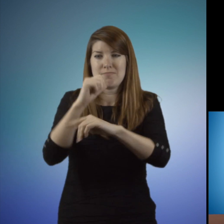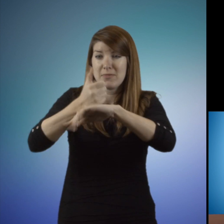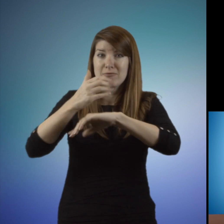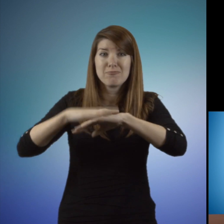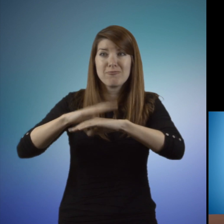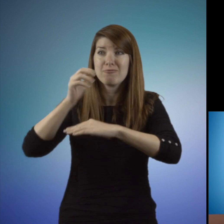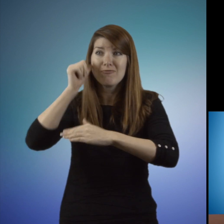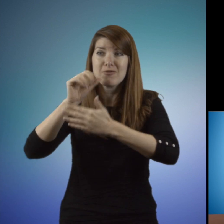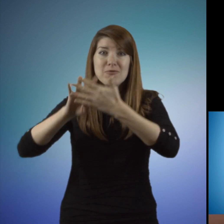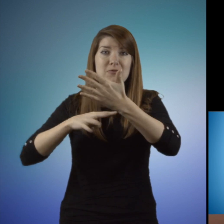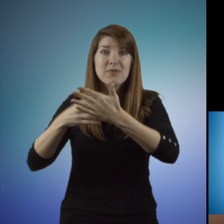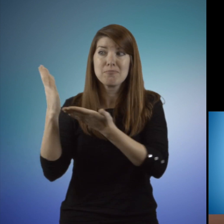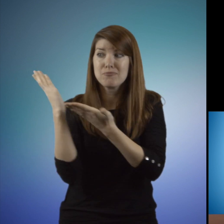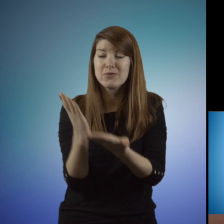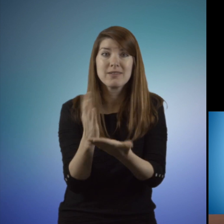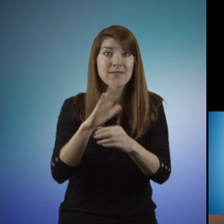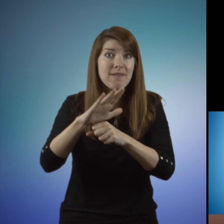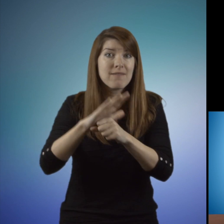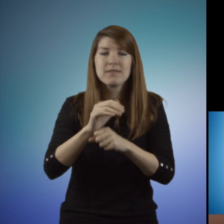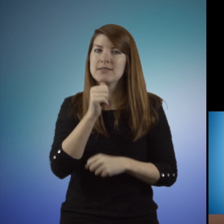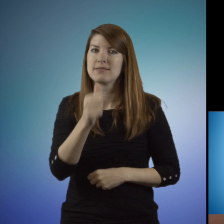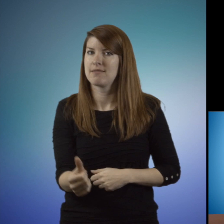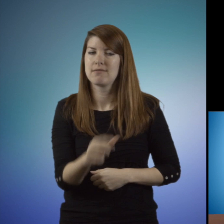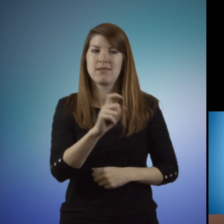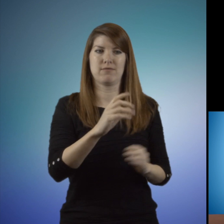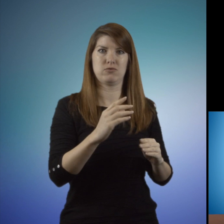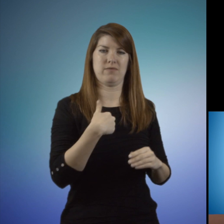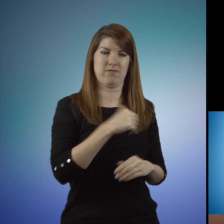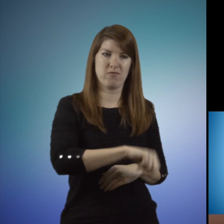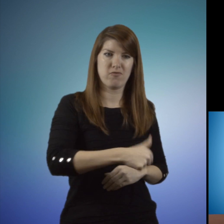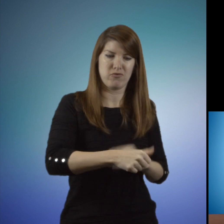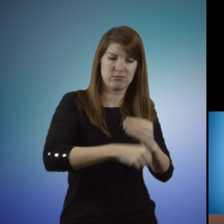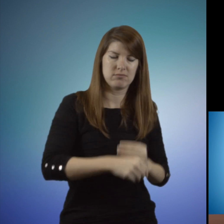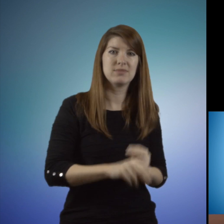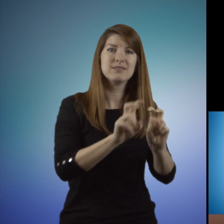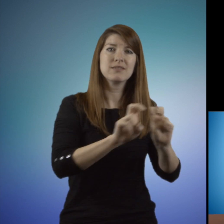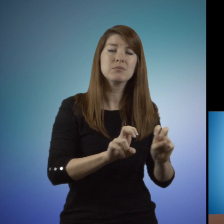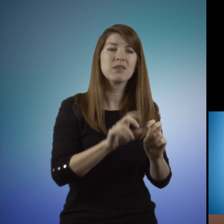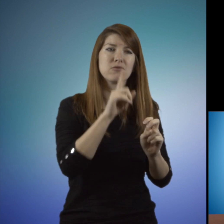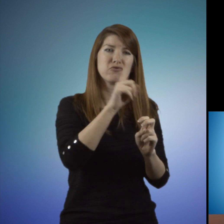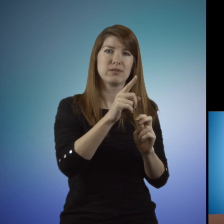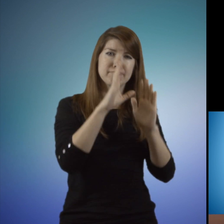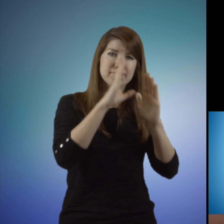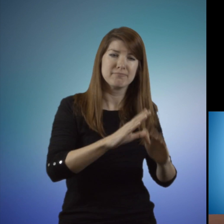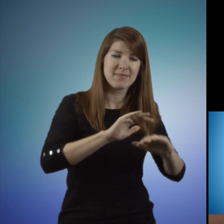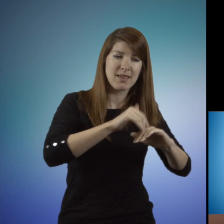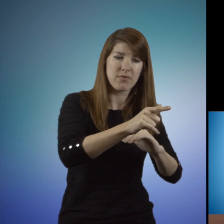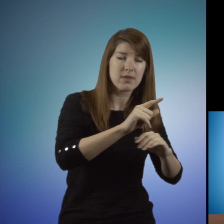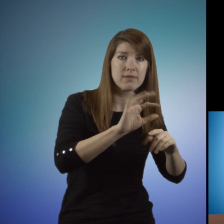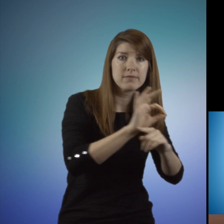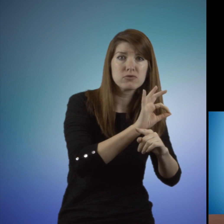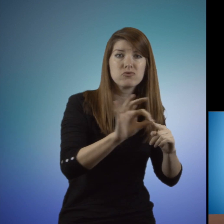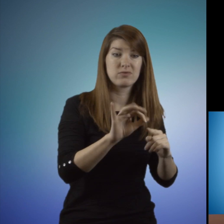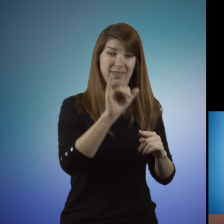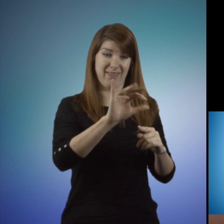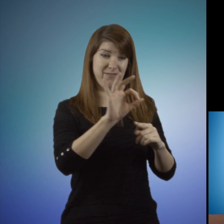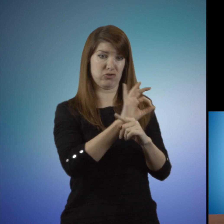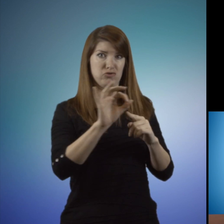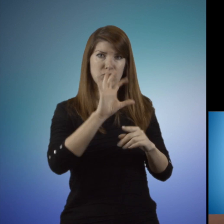There has to be some other assessment that talks about how your child is functioning. And that functioning should cover all developmental areas.